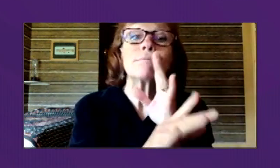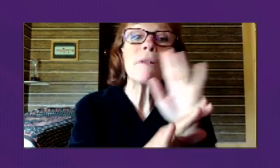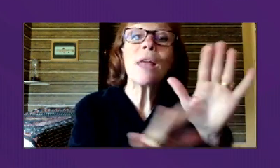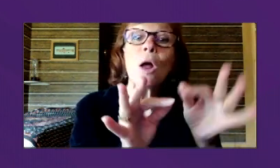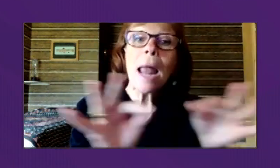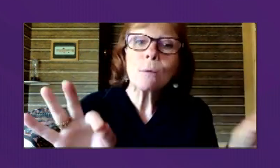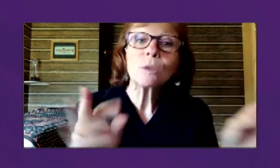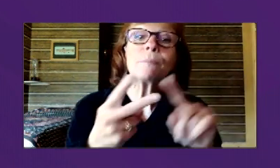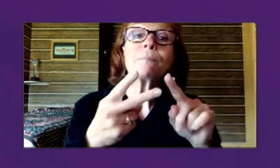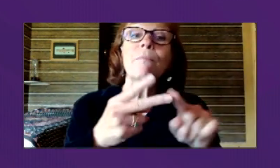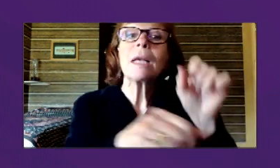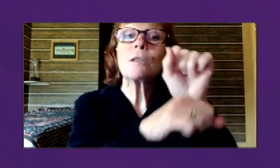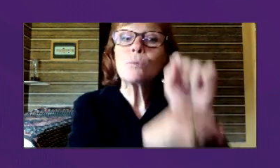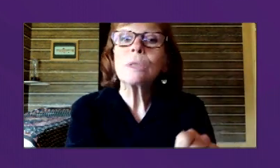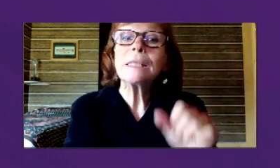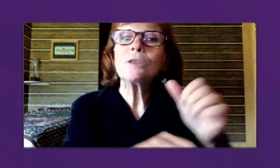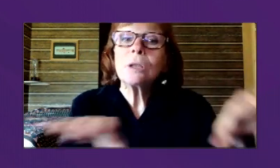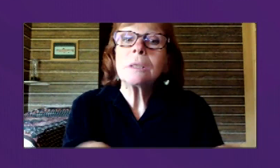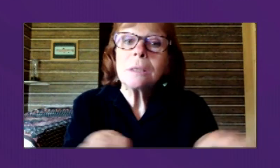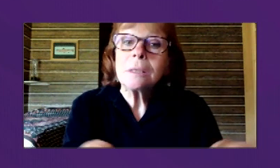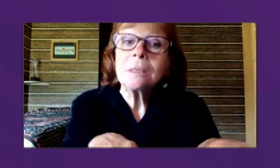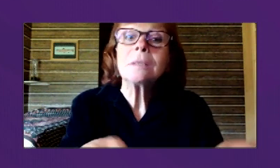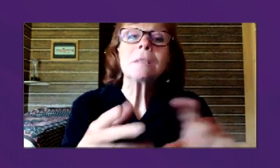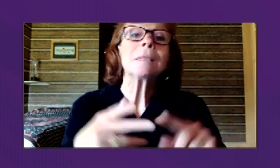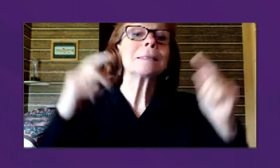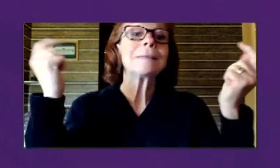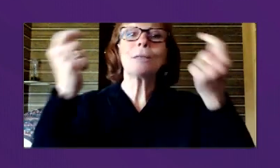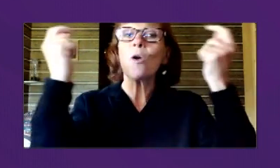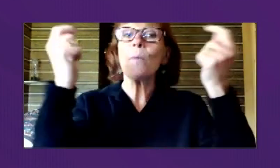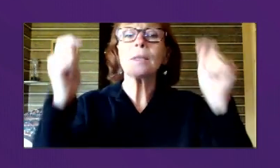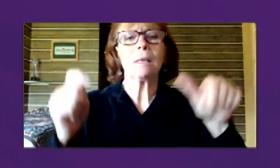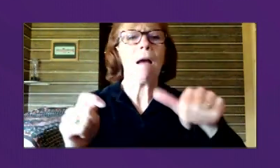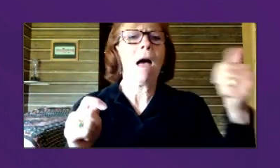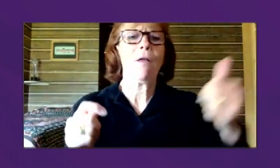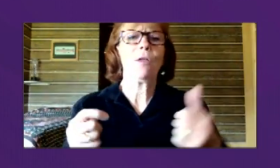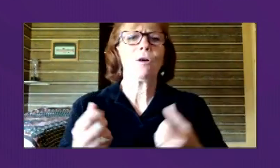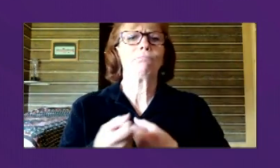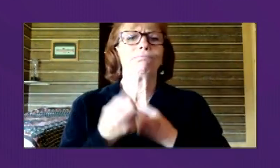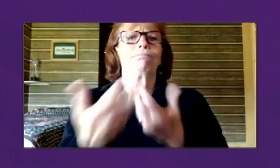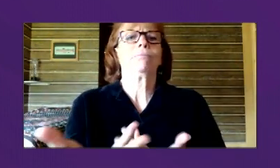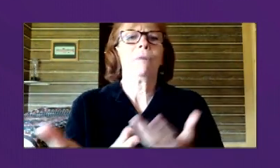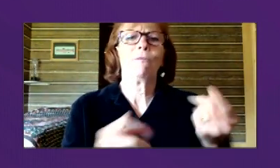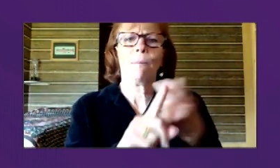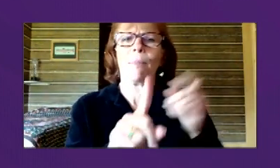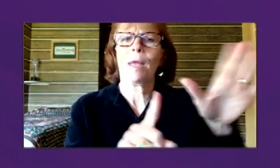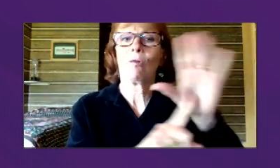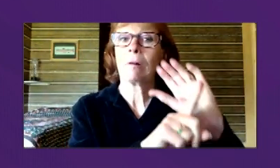and other forms of cultural expression. Land is a part of who we are, both past, present,